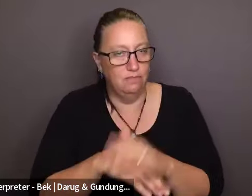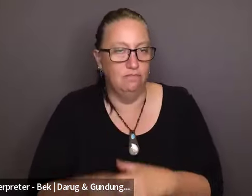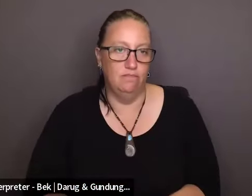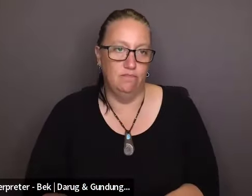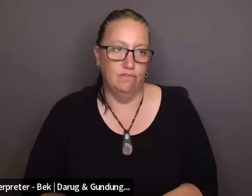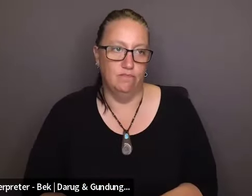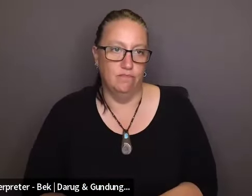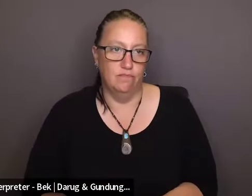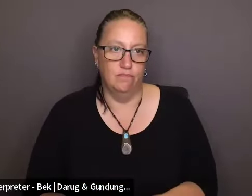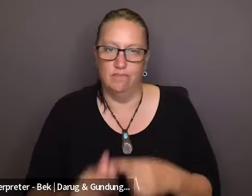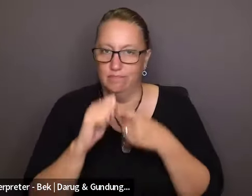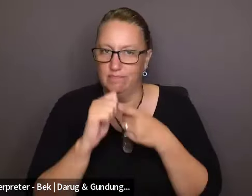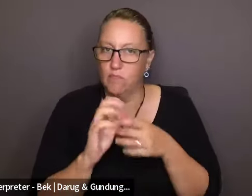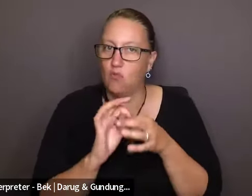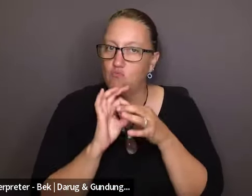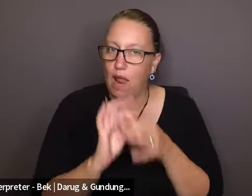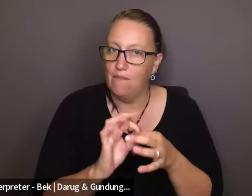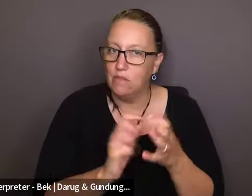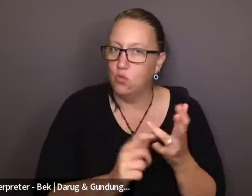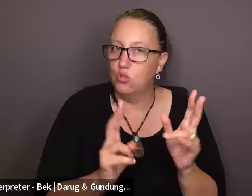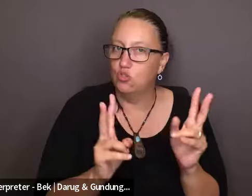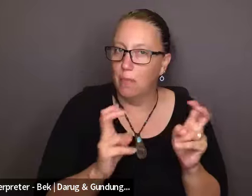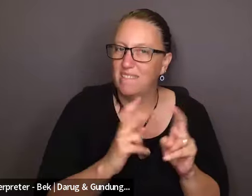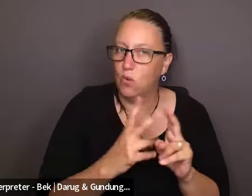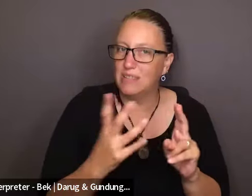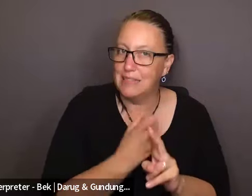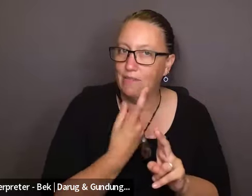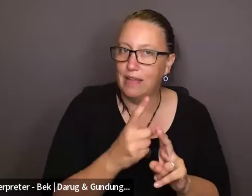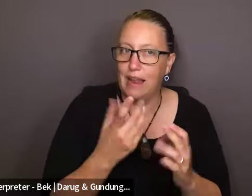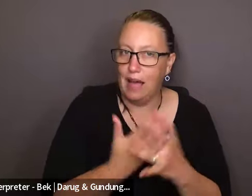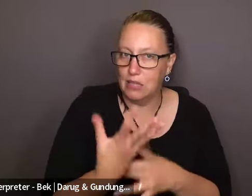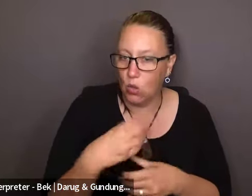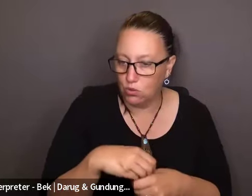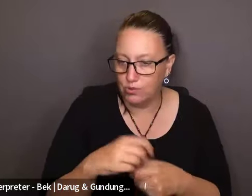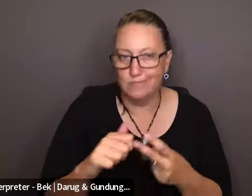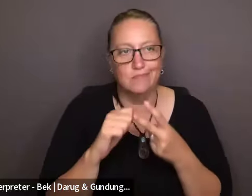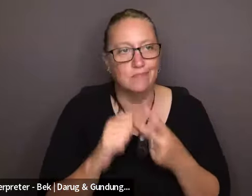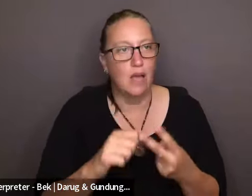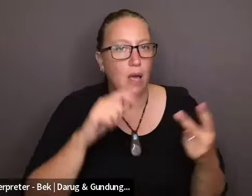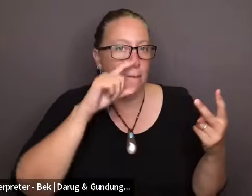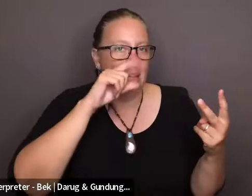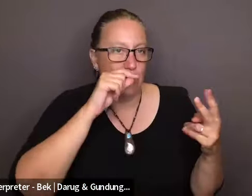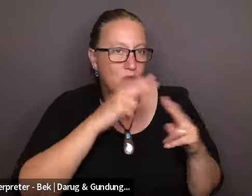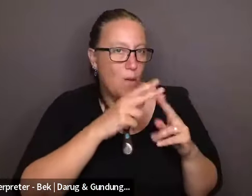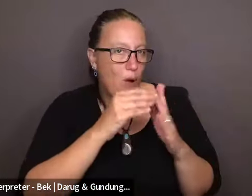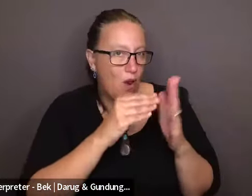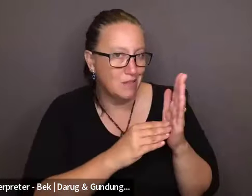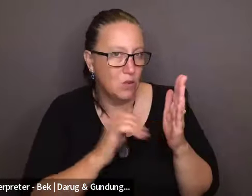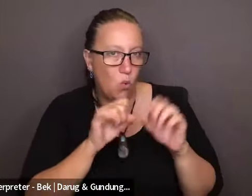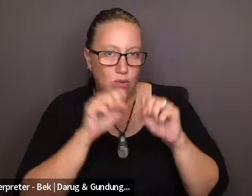listed will be considered. Where you can address the five criteria, and those five criteria being about